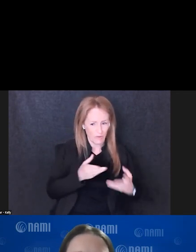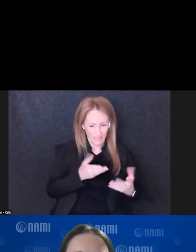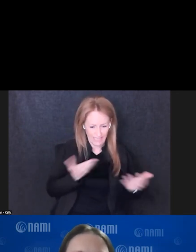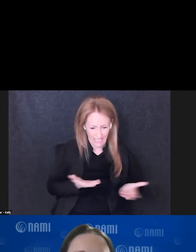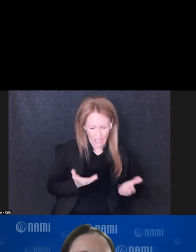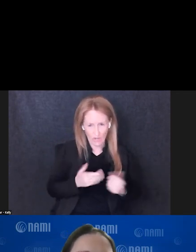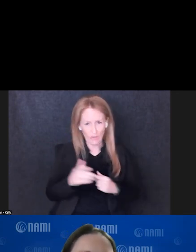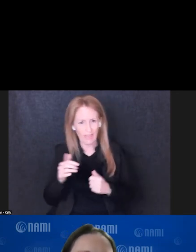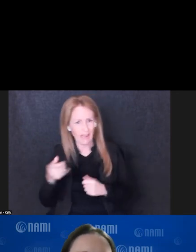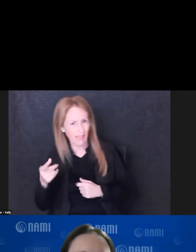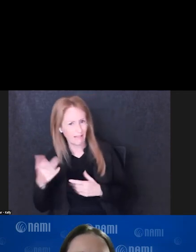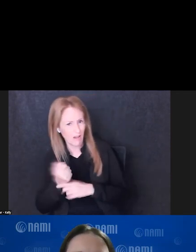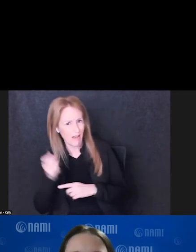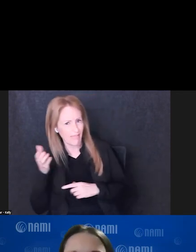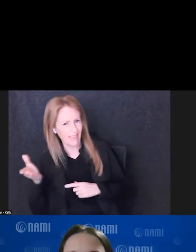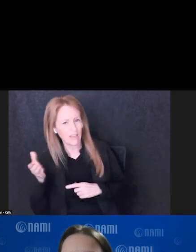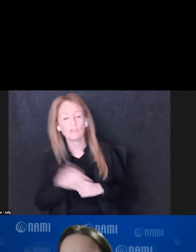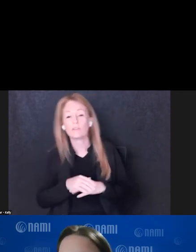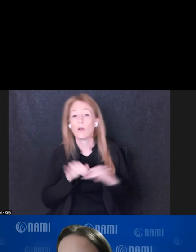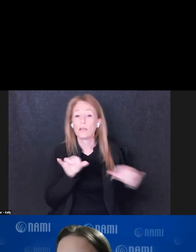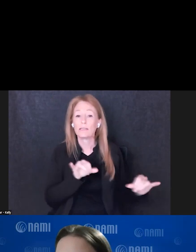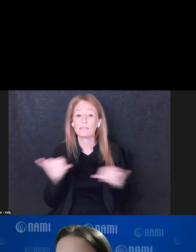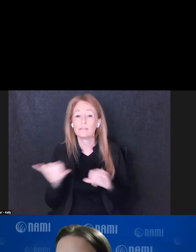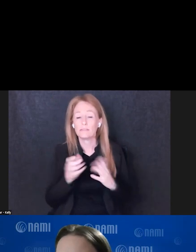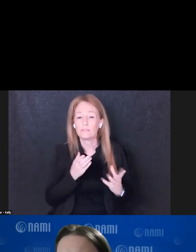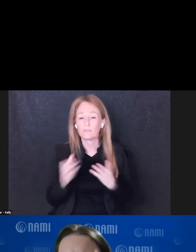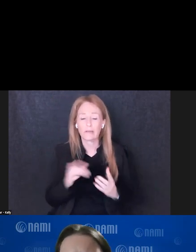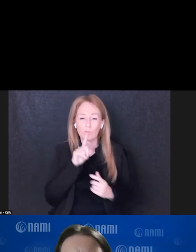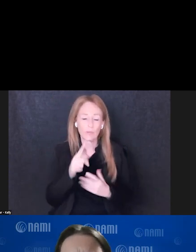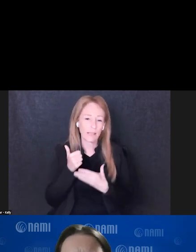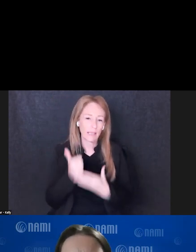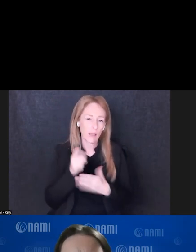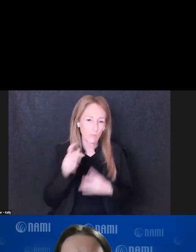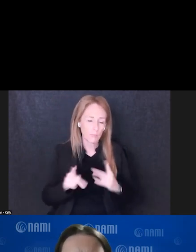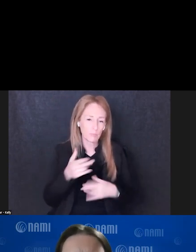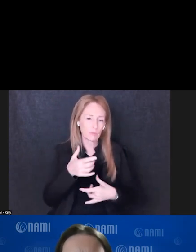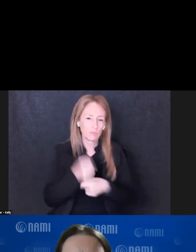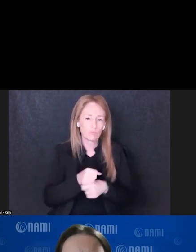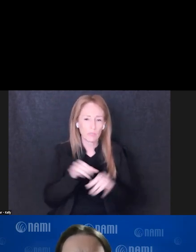IMPORTANT AS WE TRY TO HELP PEOPLE REALLY TRUST THIS SYSTEM AND REALLY